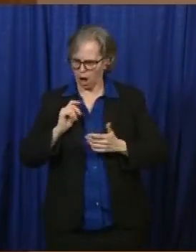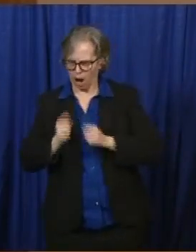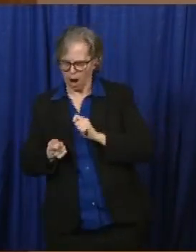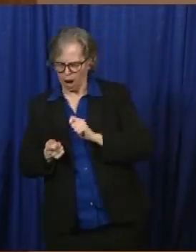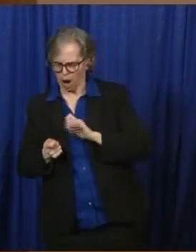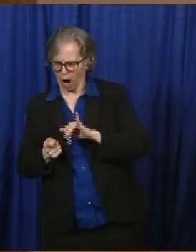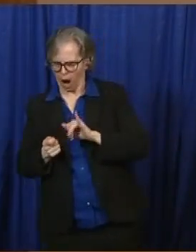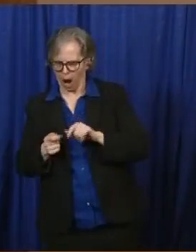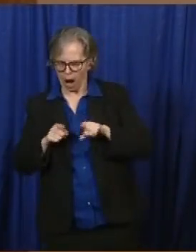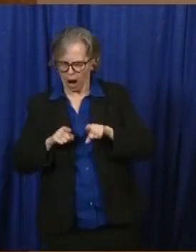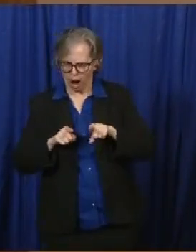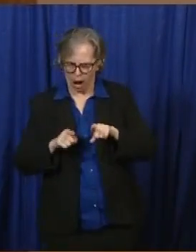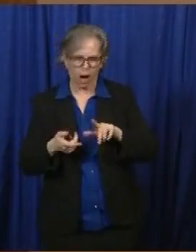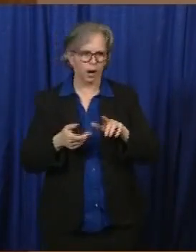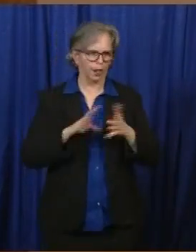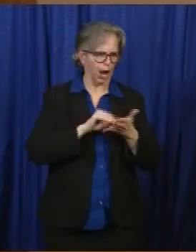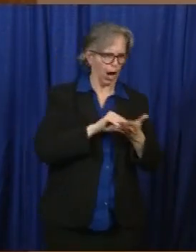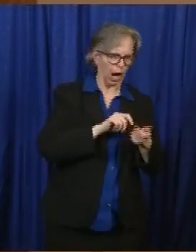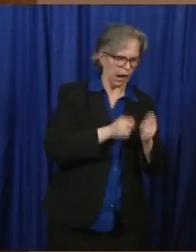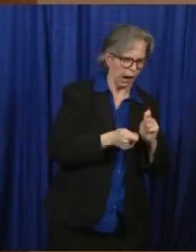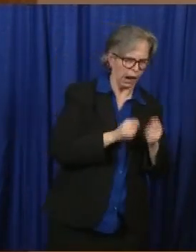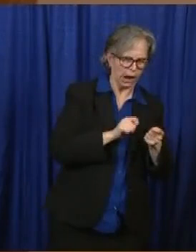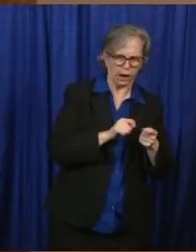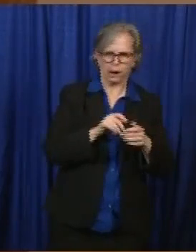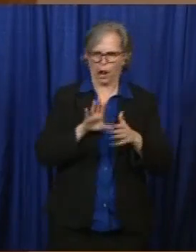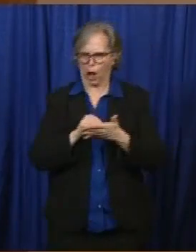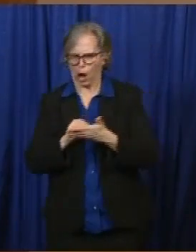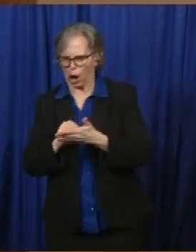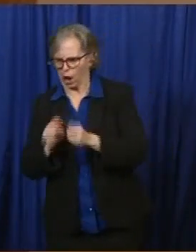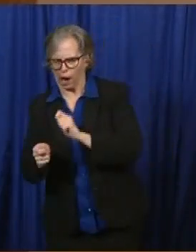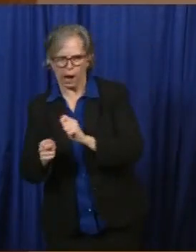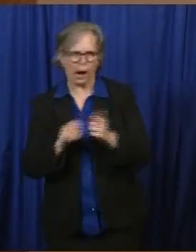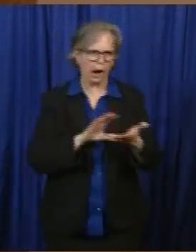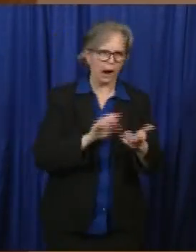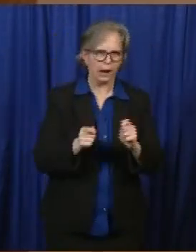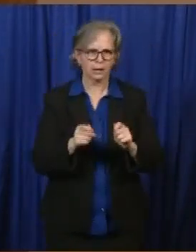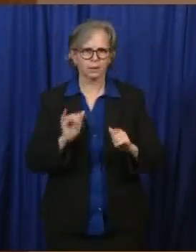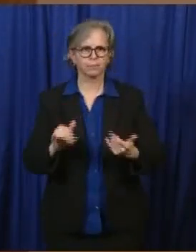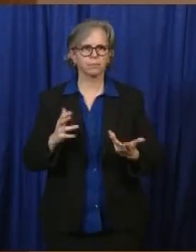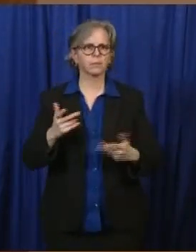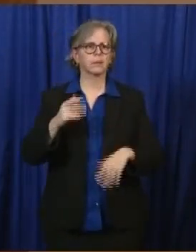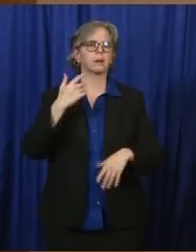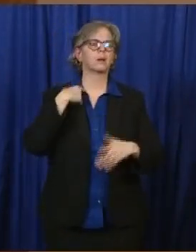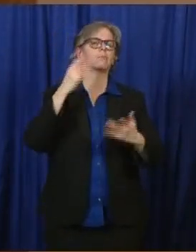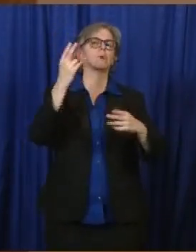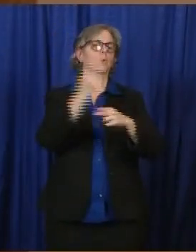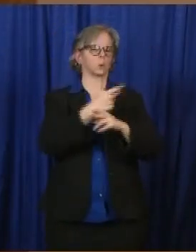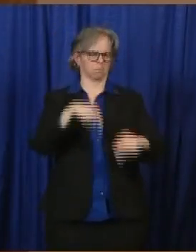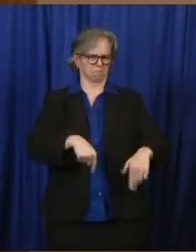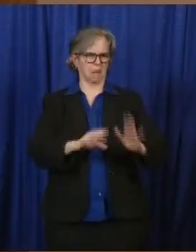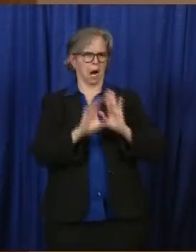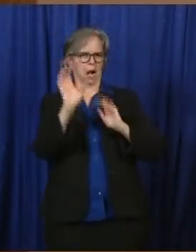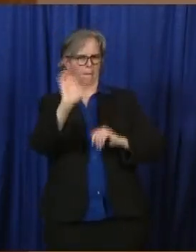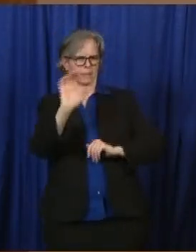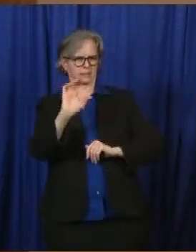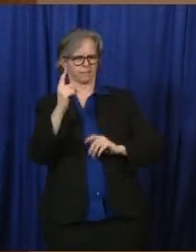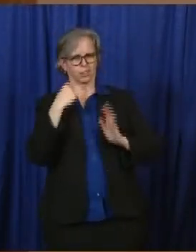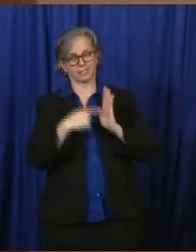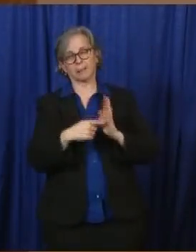IT WILL CONTINUE AFTER HE STARTS TO RETURN BACK TO NORMAL. IF WE ARE NEVER GOING TO WORK TOGETHER QUITE THE SAME, TO BE HONEST WE ARE LEARNING A LOT AS WE GO THROUGH THIS.